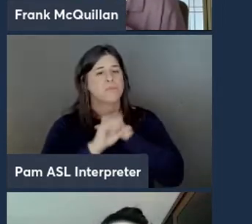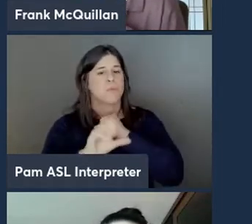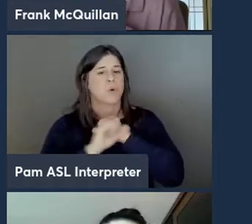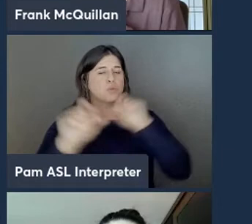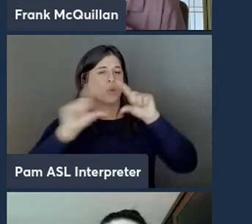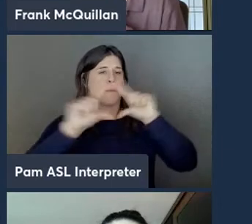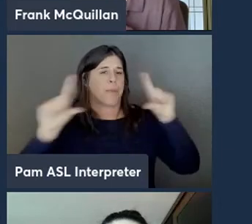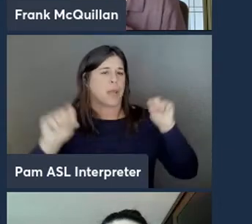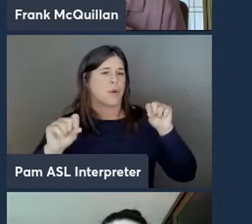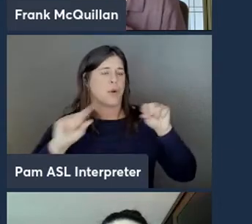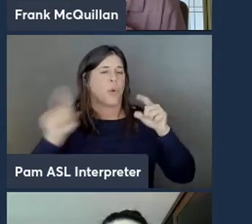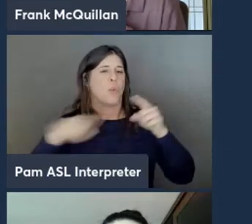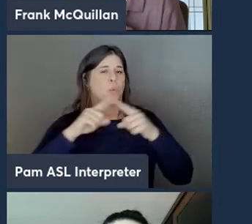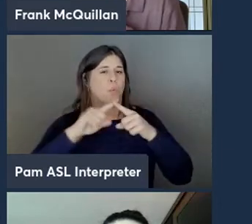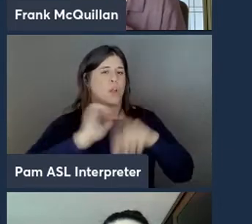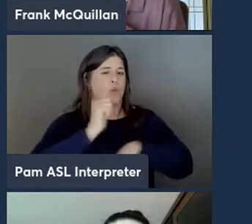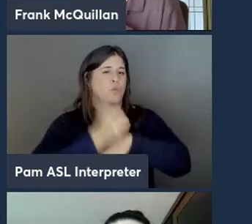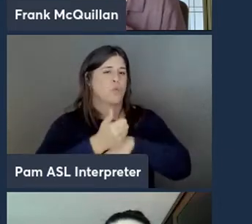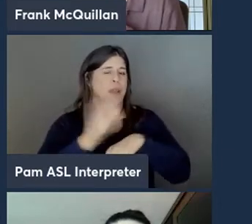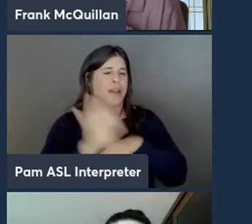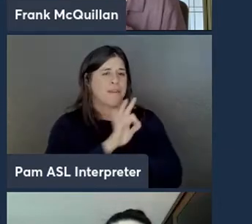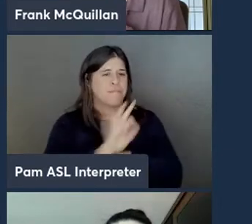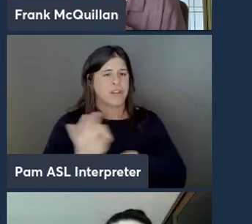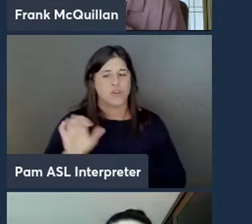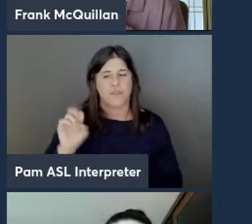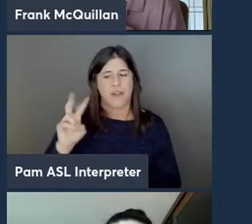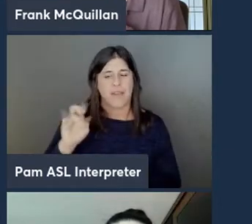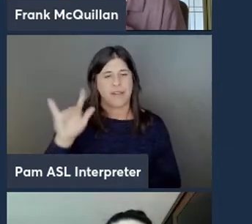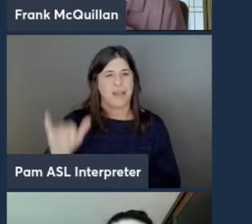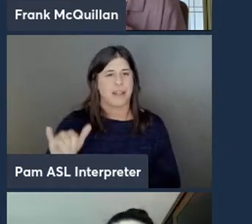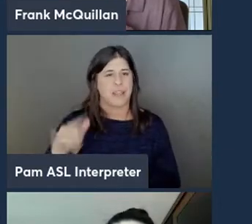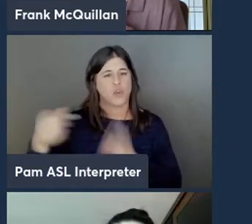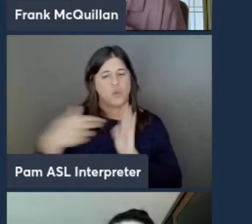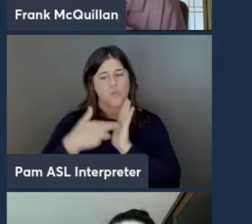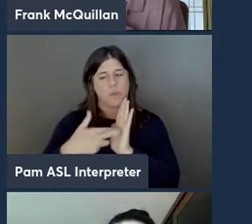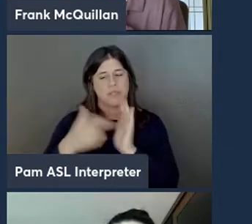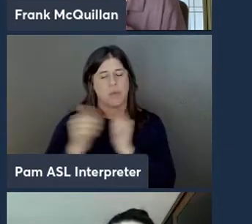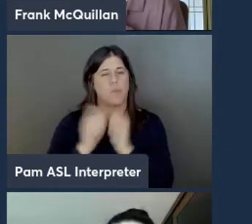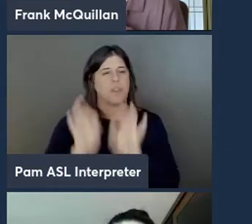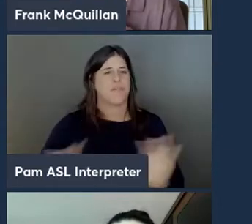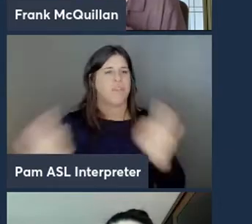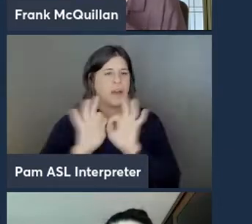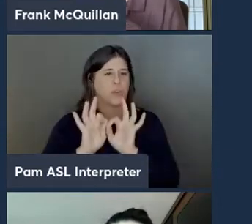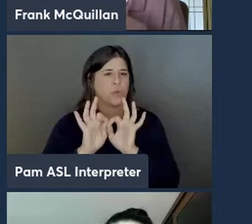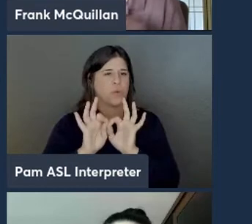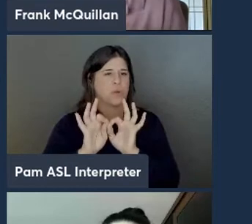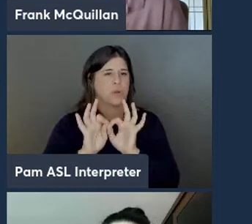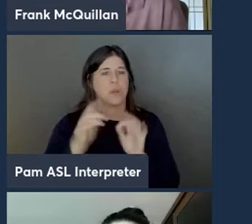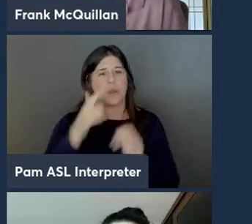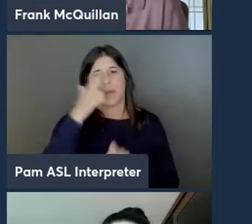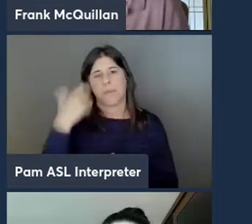when you create a feature in Evidently you represent them with a value, and since we're doing a promotional banner,